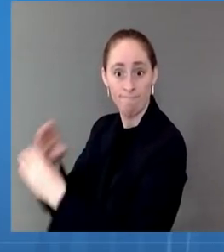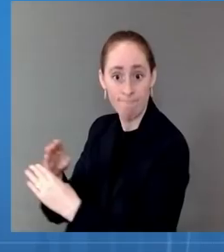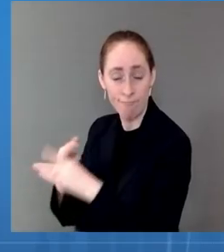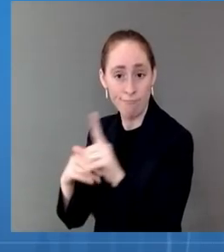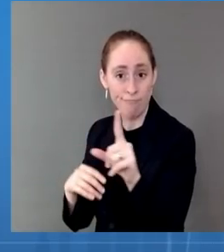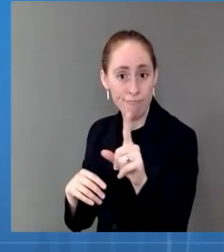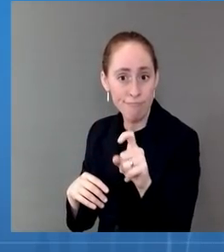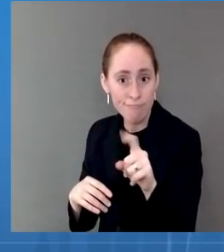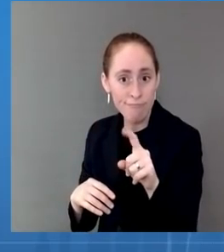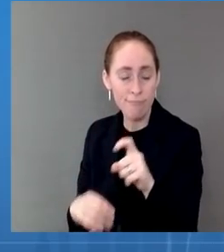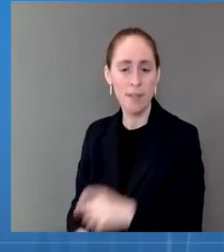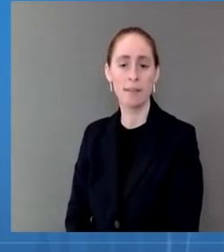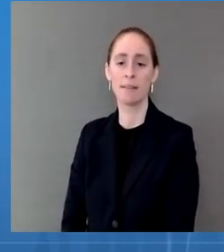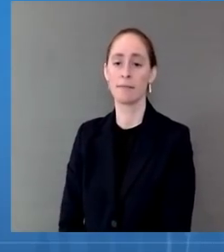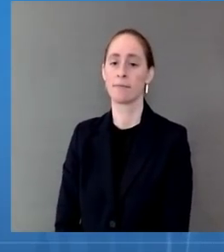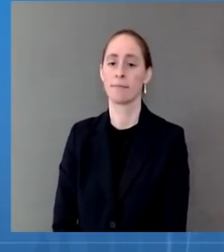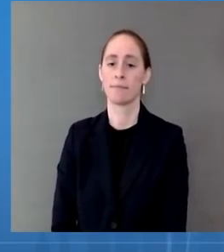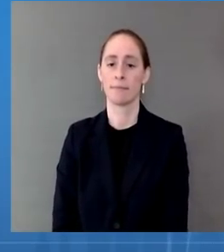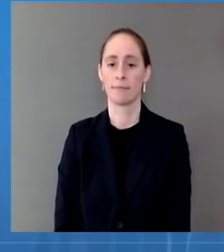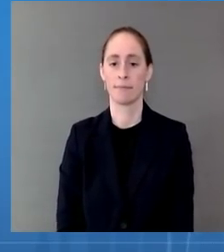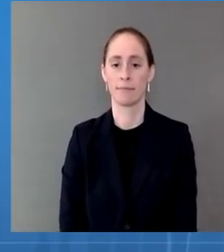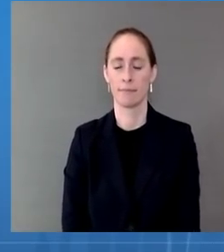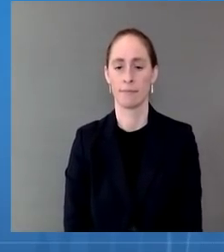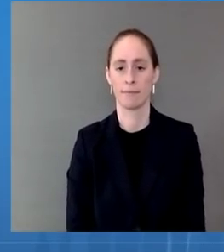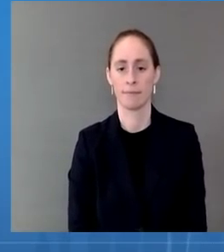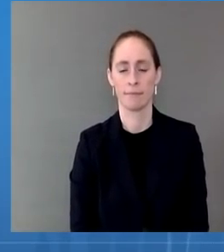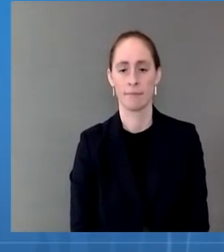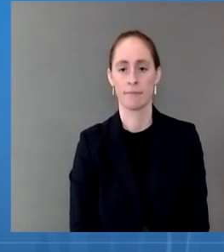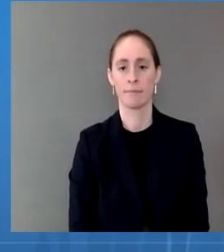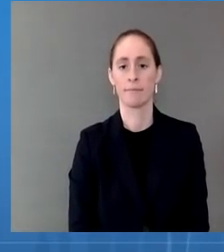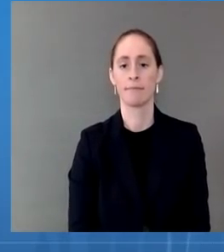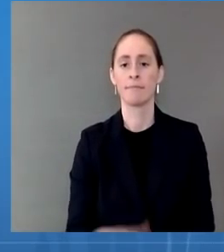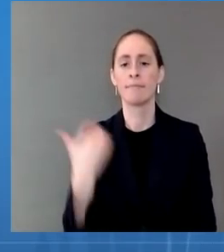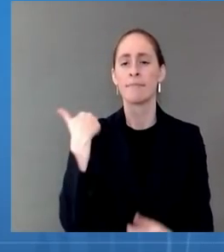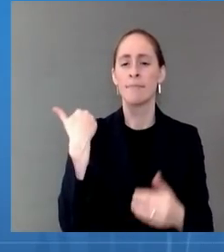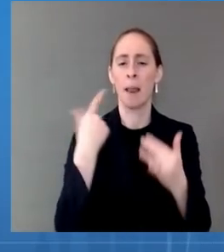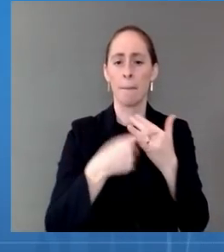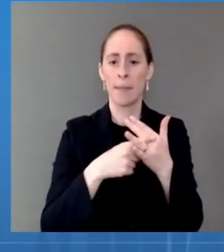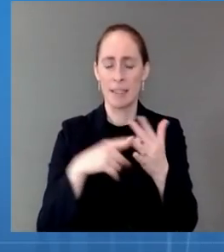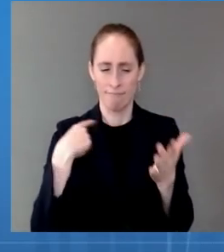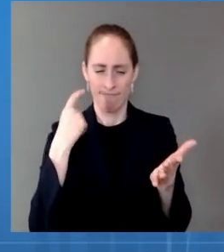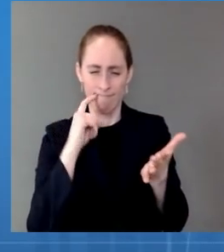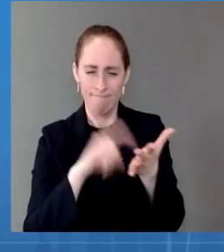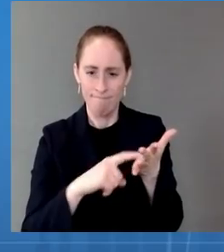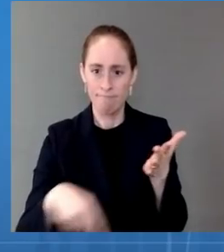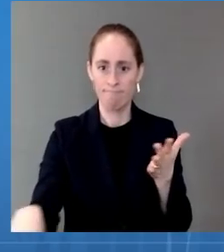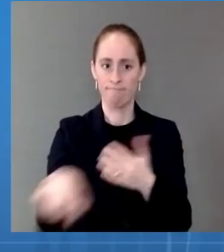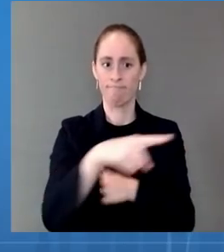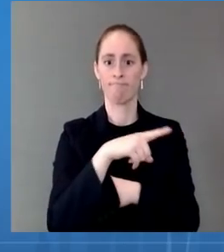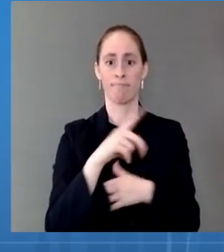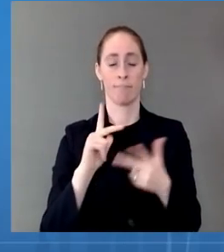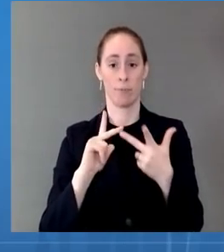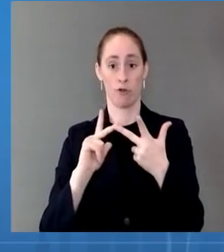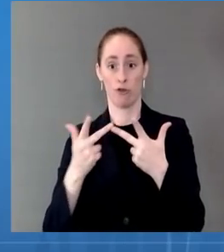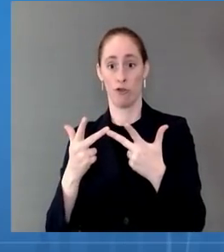boosters help to bolster protection against Omicron. And we should remember that still,